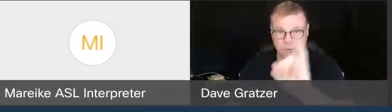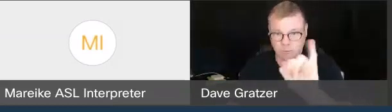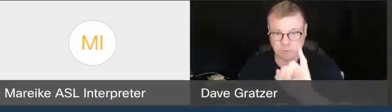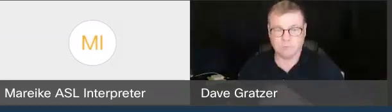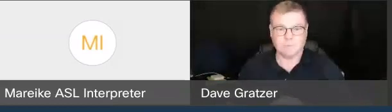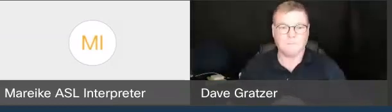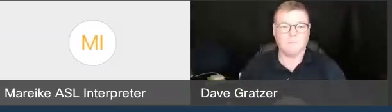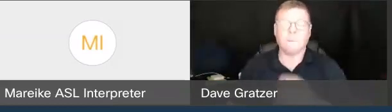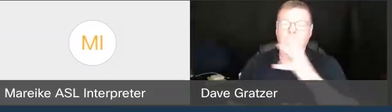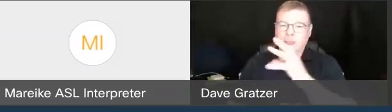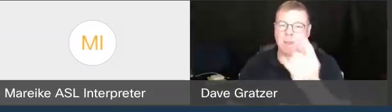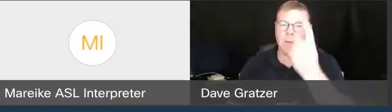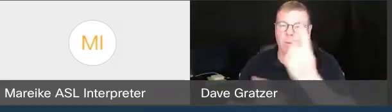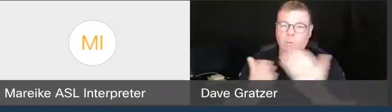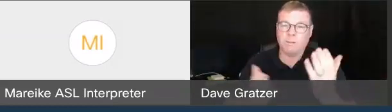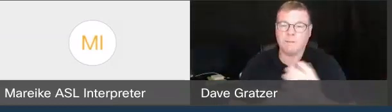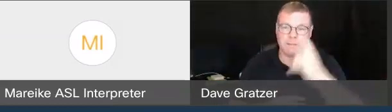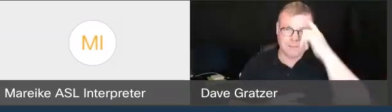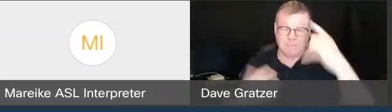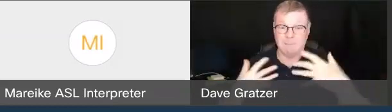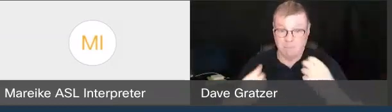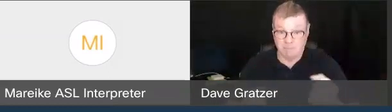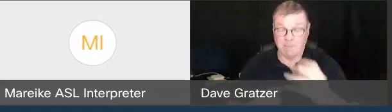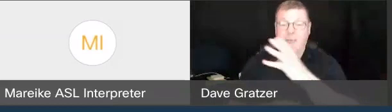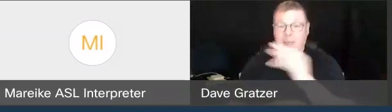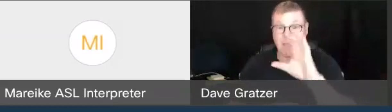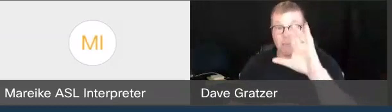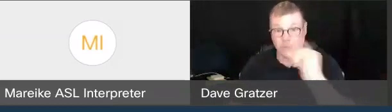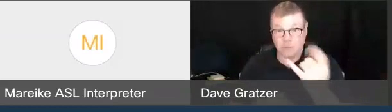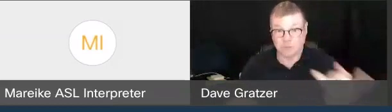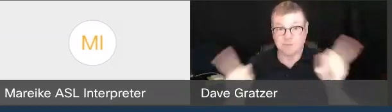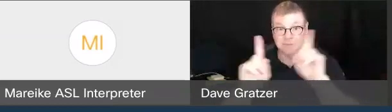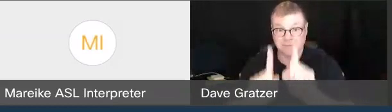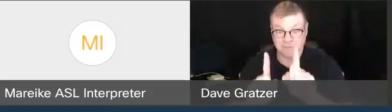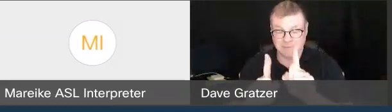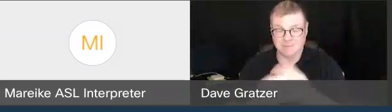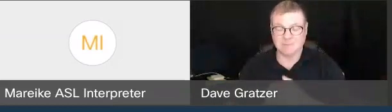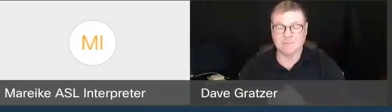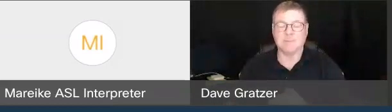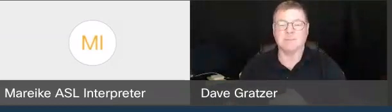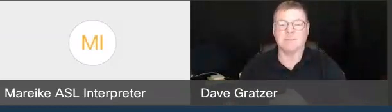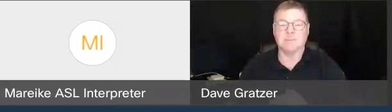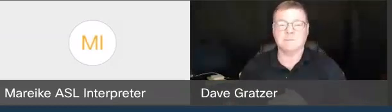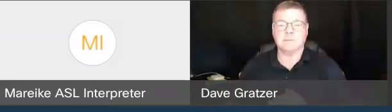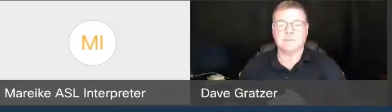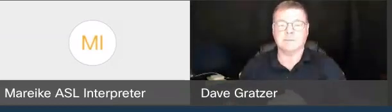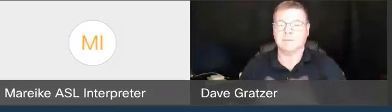one thing to think about as both a mental health and criminal justice communities. So how can